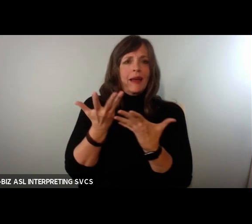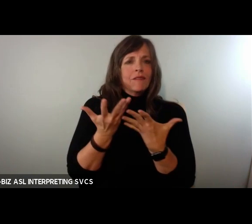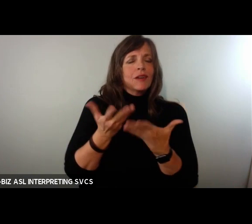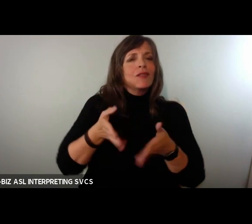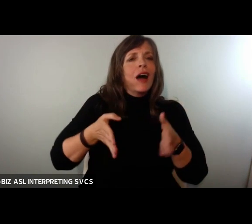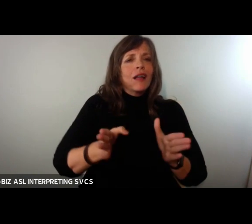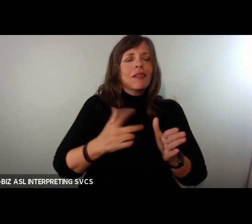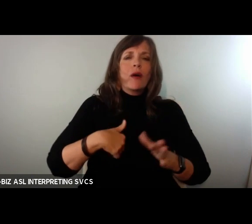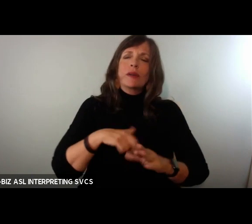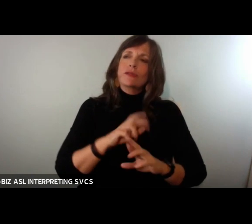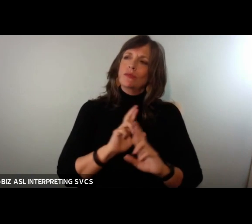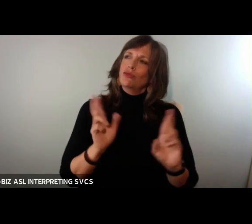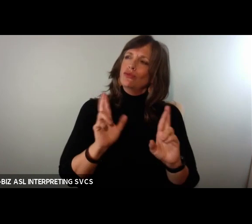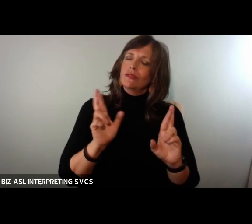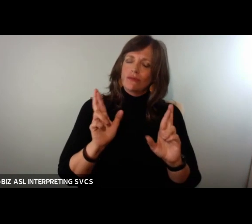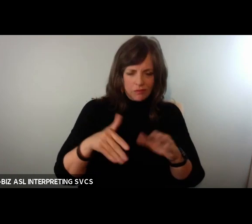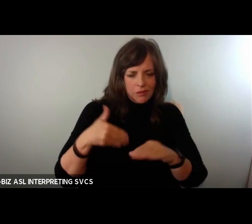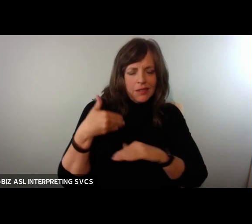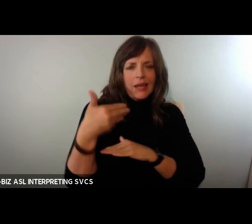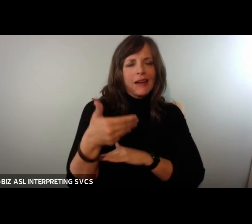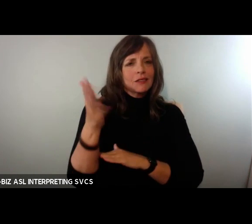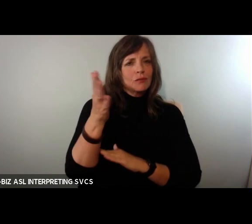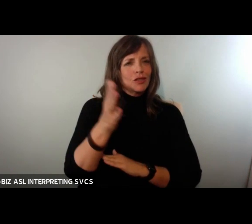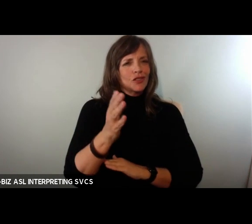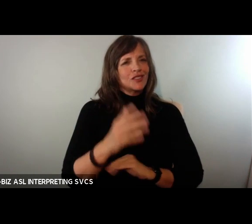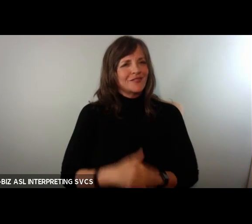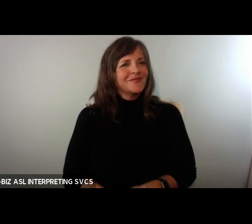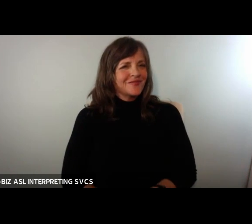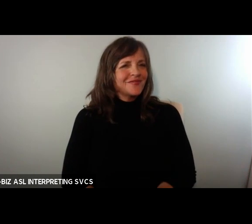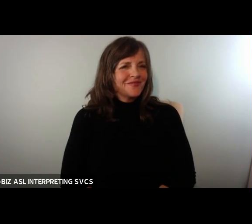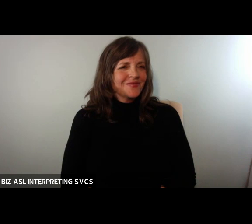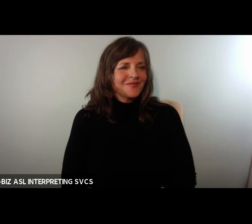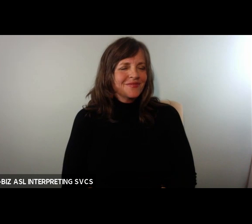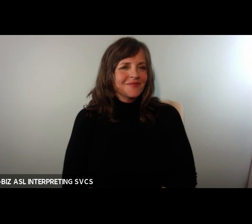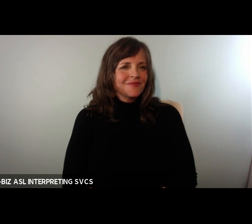the next speaker in the best way we can.